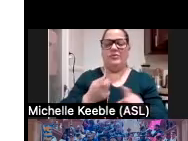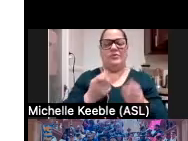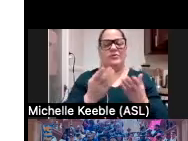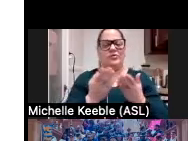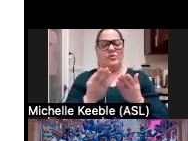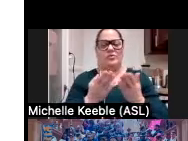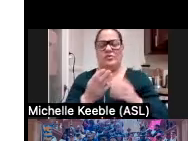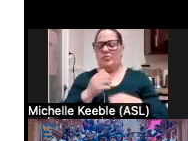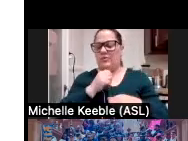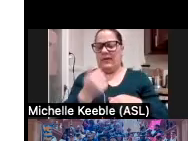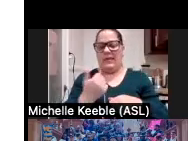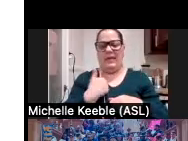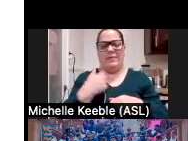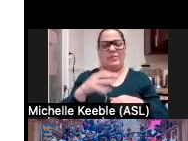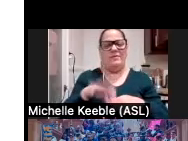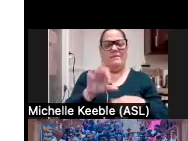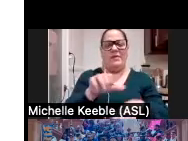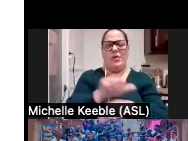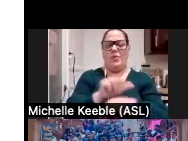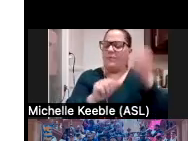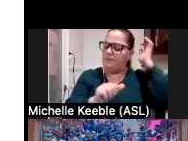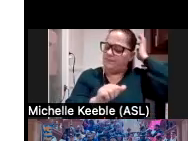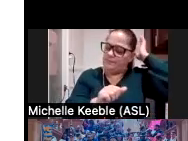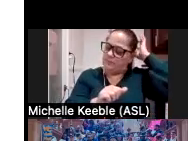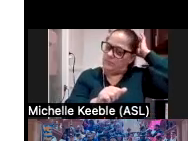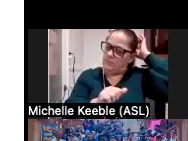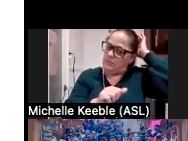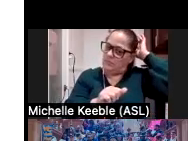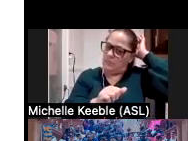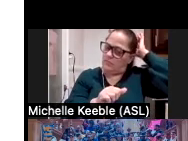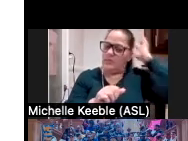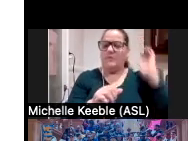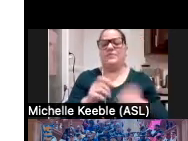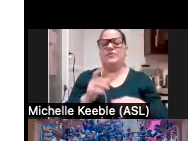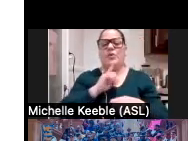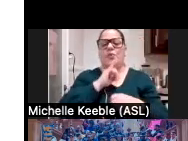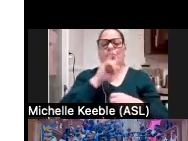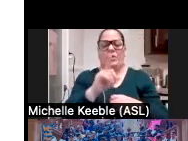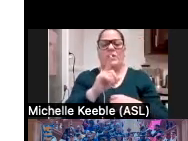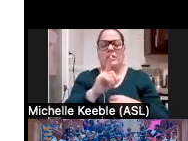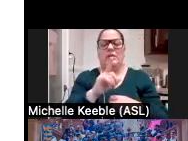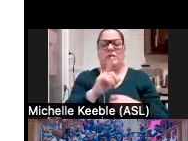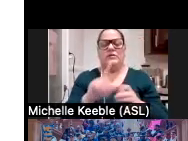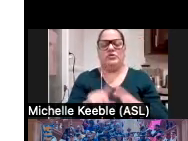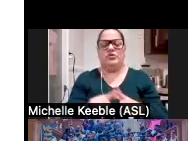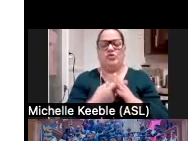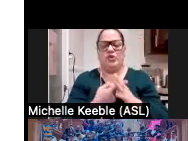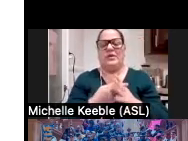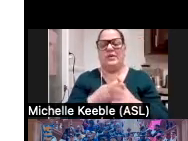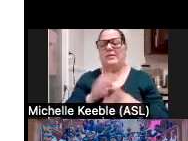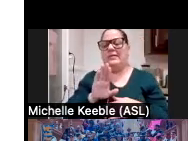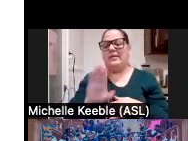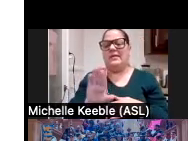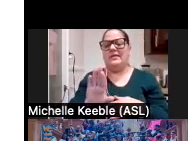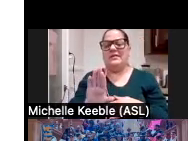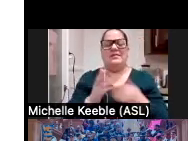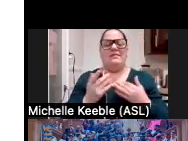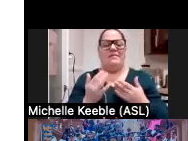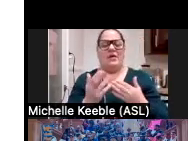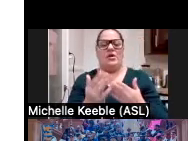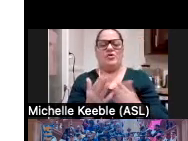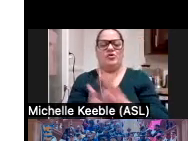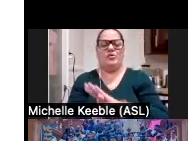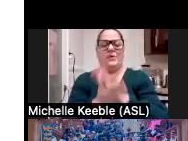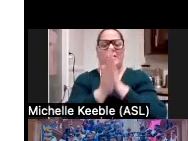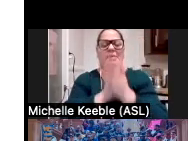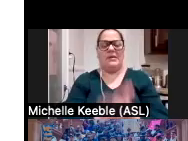unable to find employment. Um so uh this really fueled his uh his fire to become a pioneer for